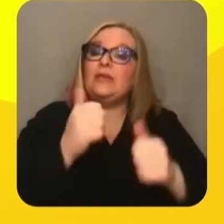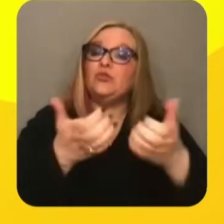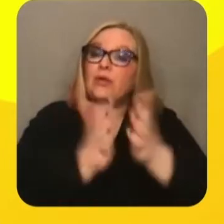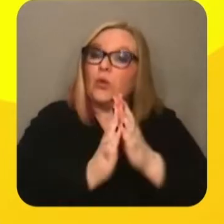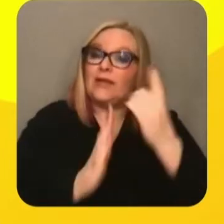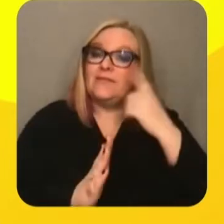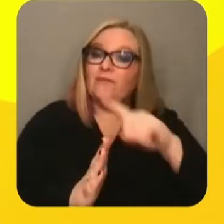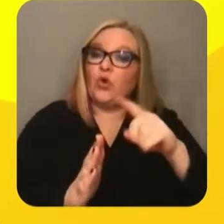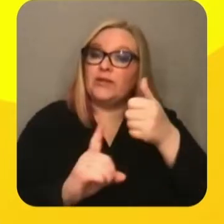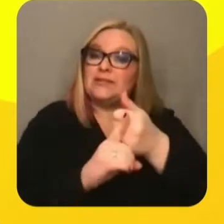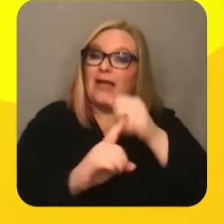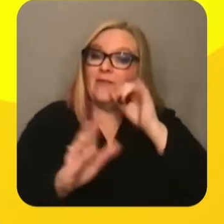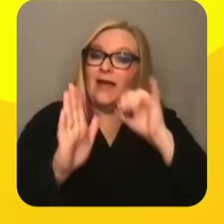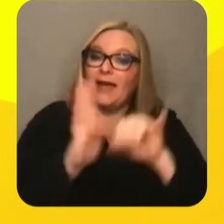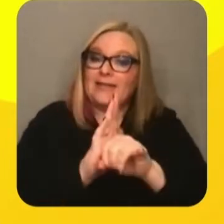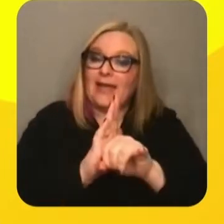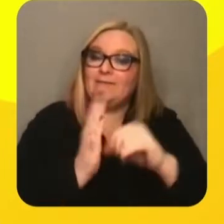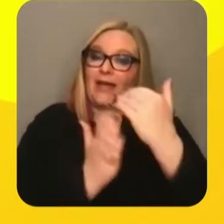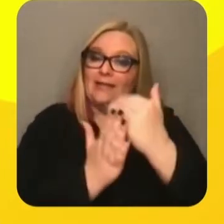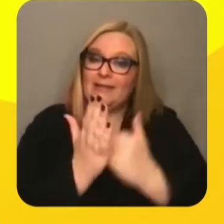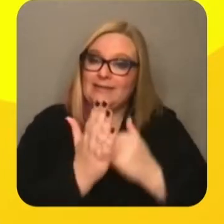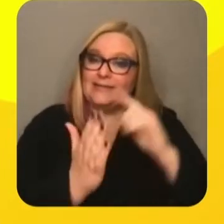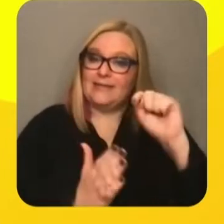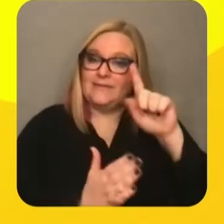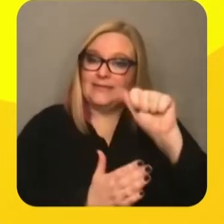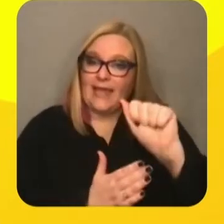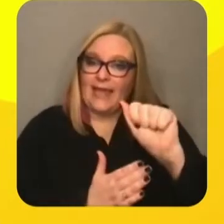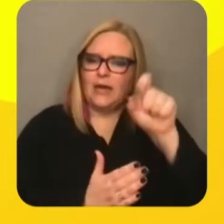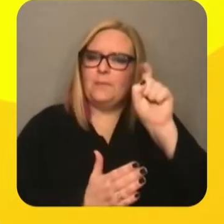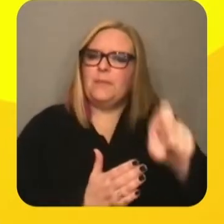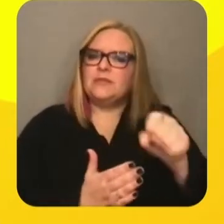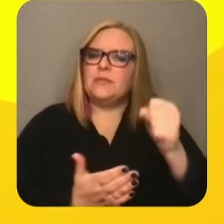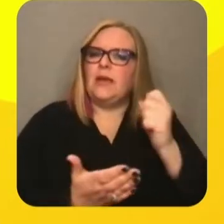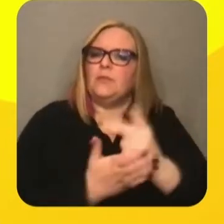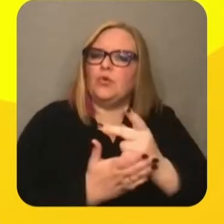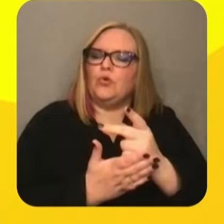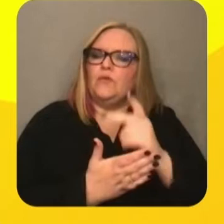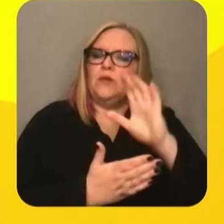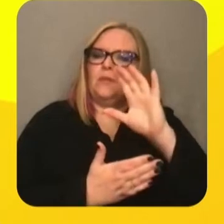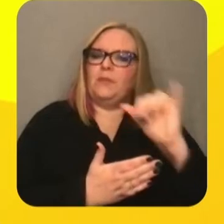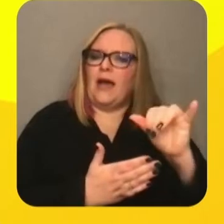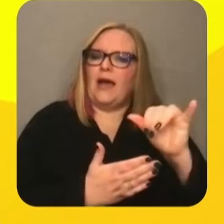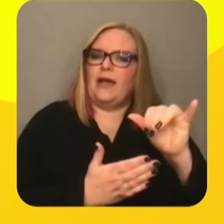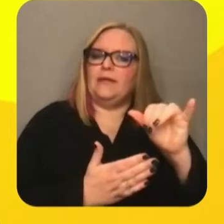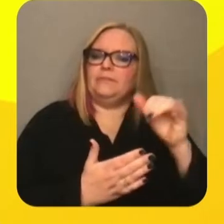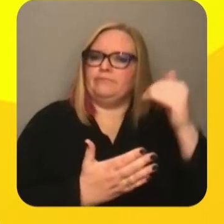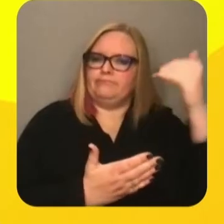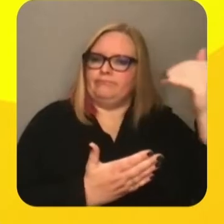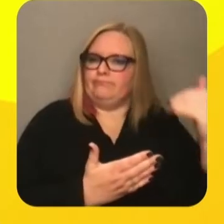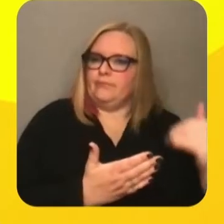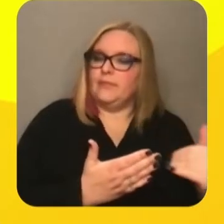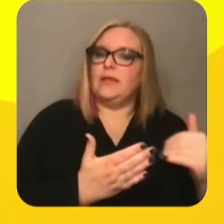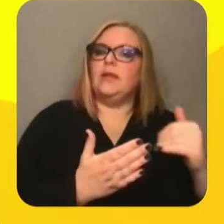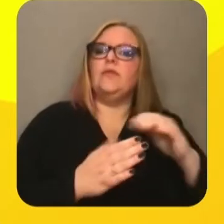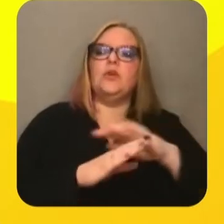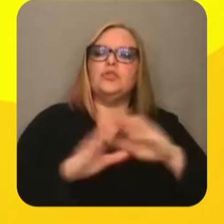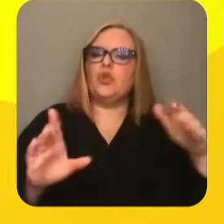list of data has to have to be approved by me. There's not a single point in time, even if our CEO were to ask the question,